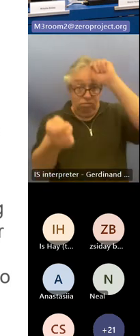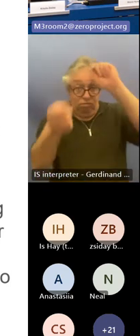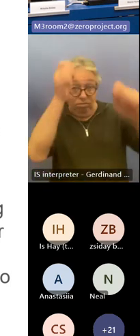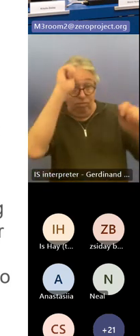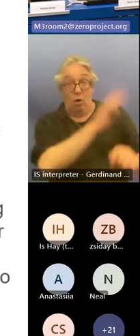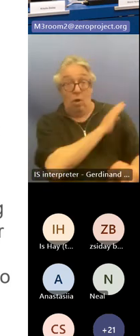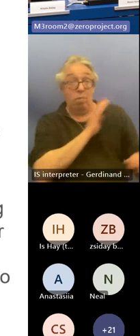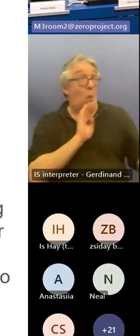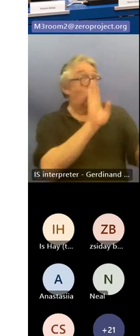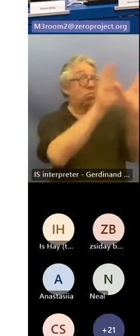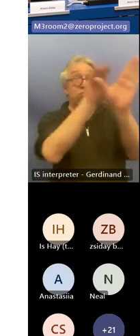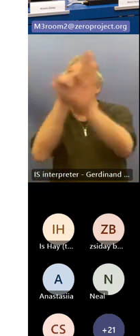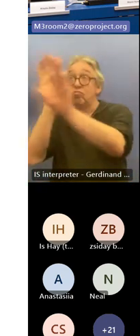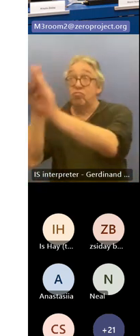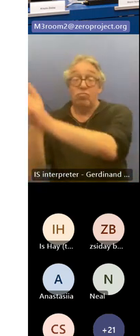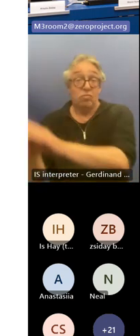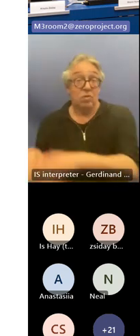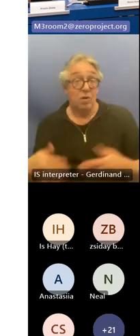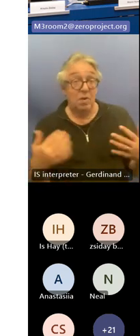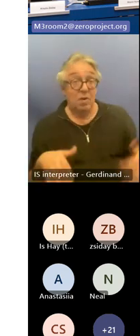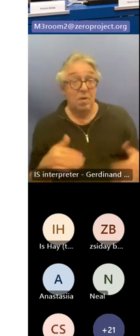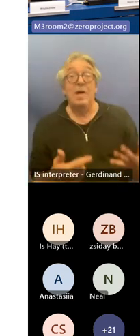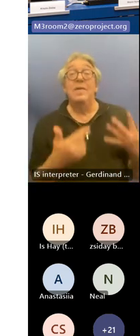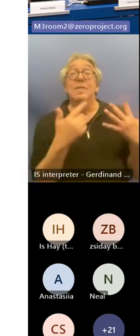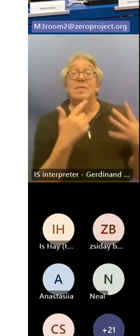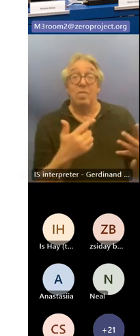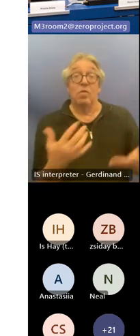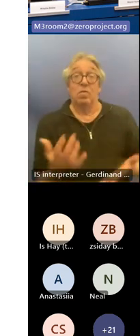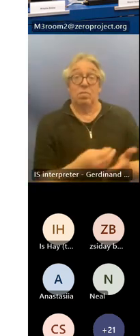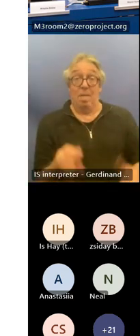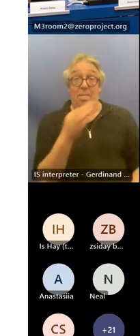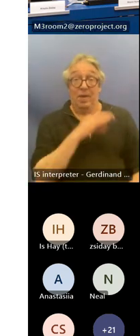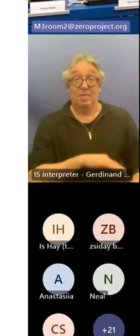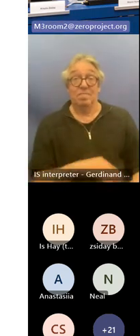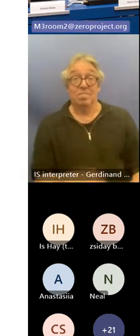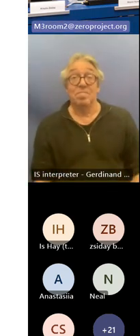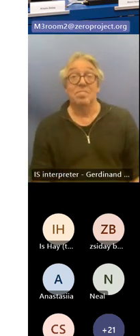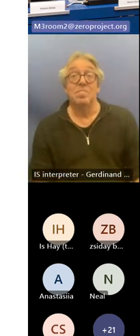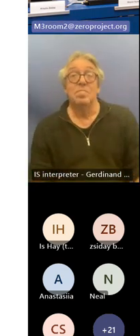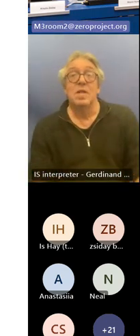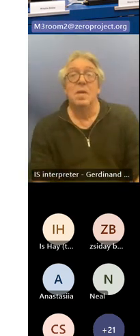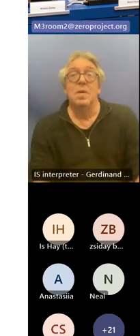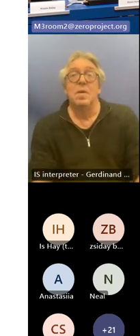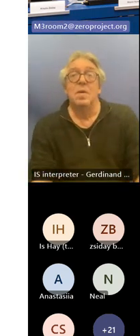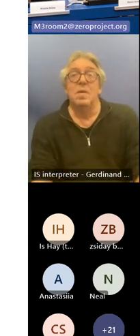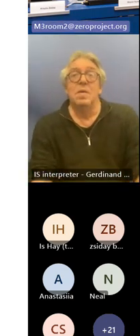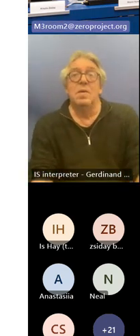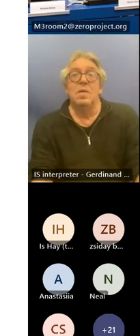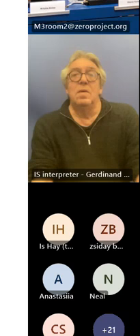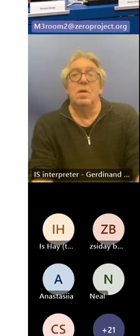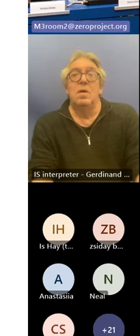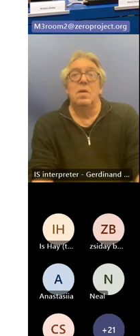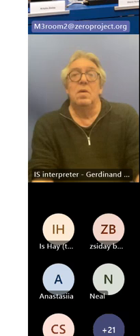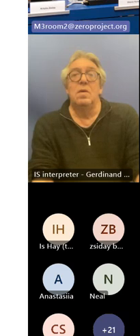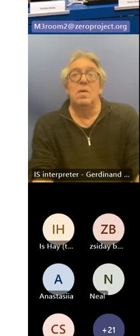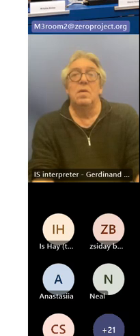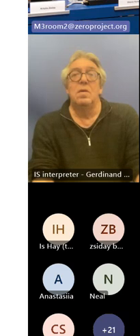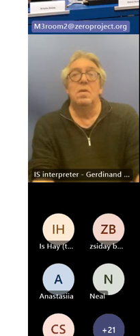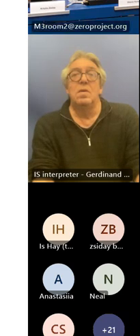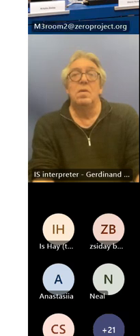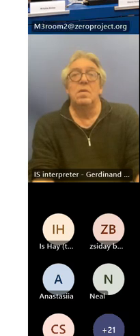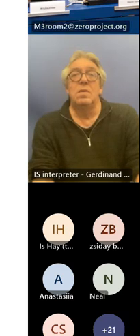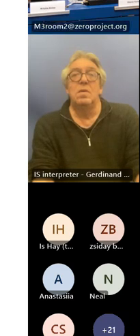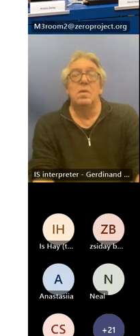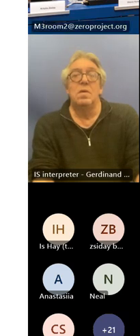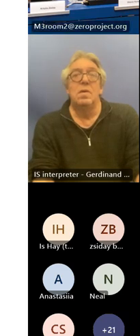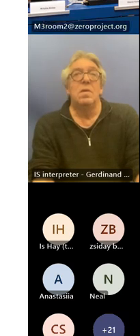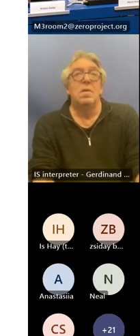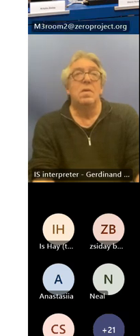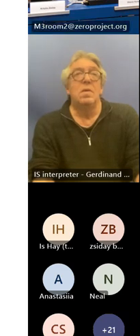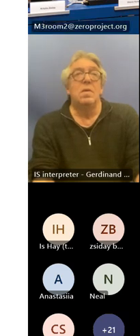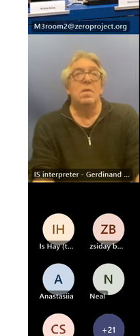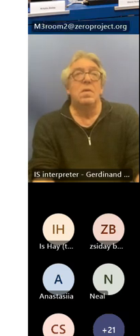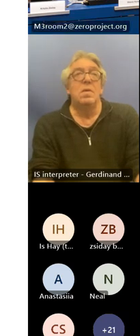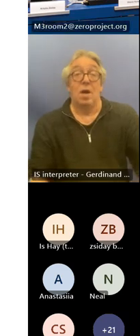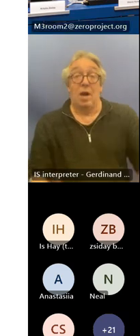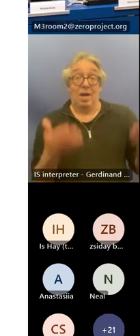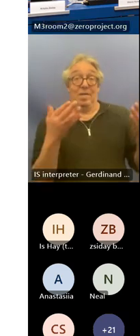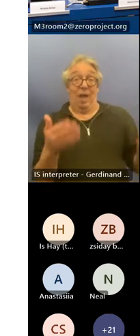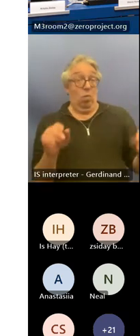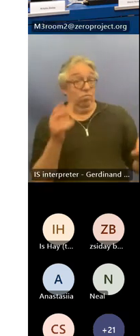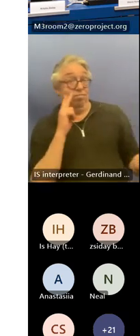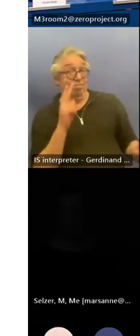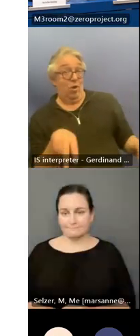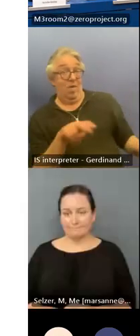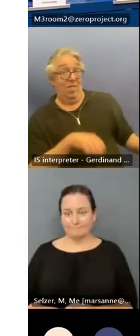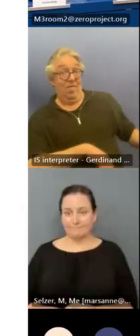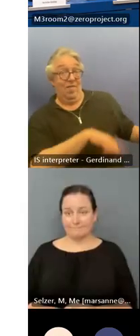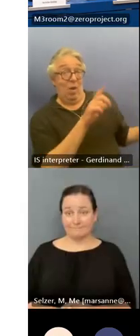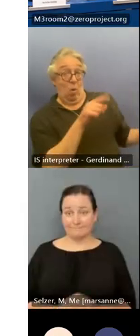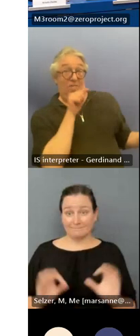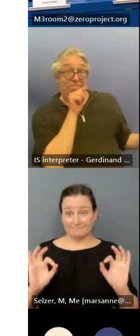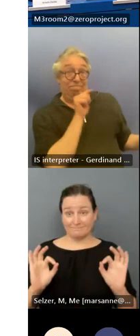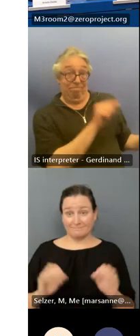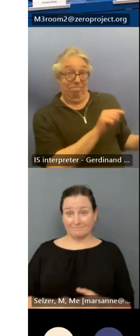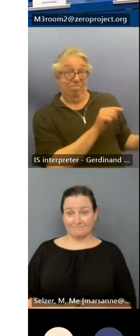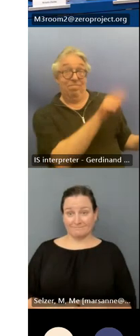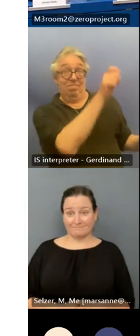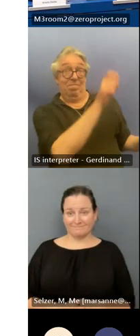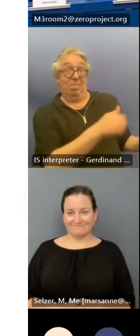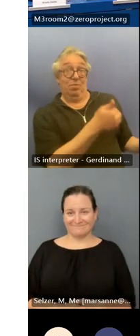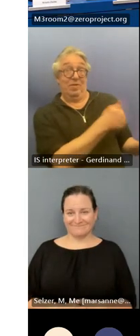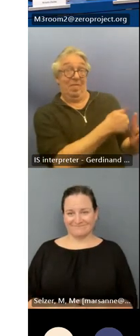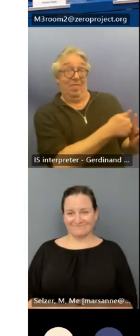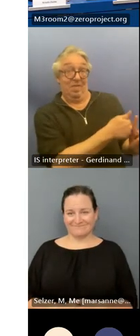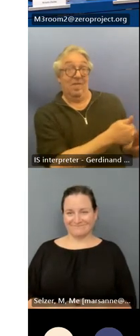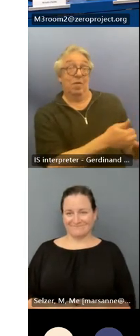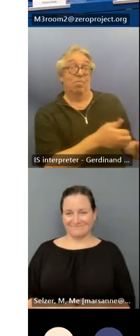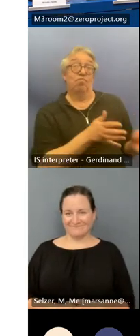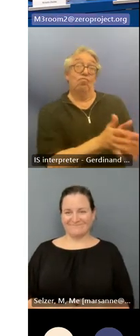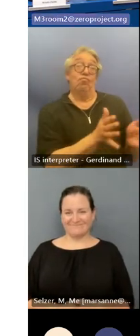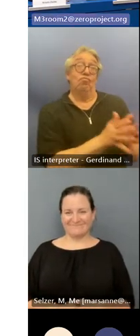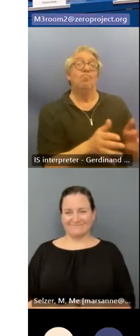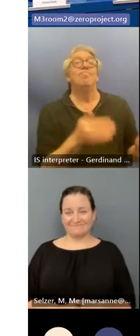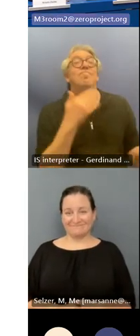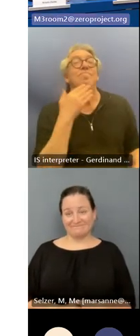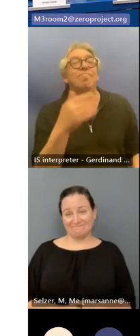to skip now strayed into the video which I hope plays and you can hear directly from our scholars.